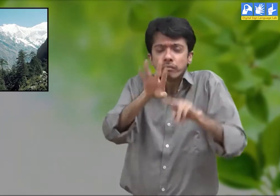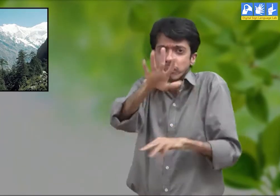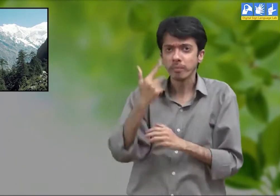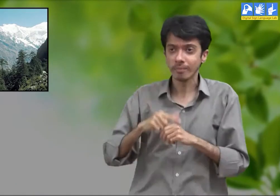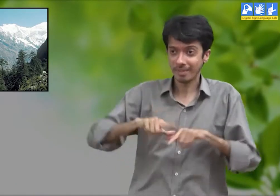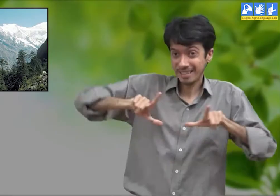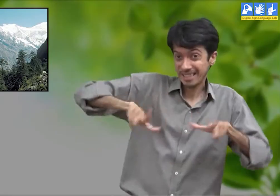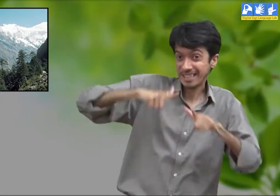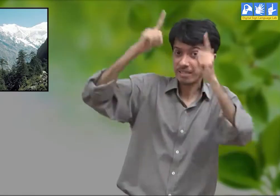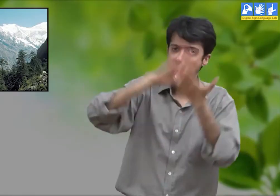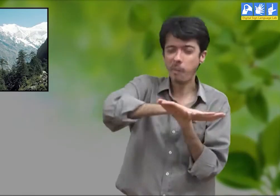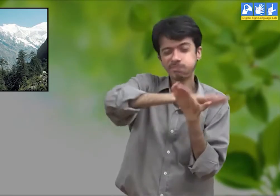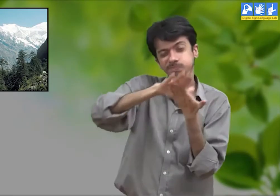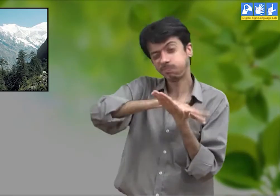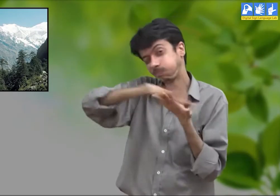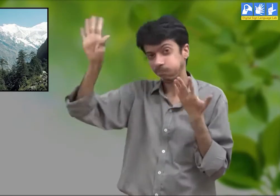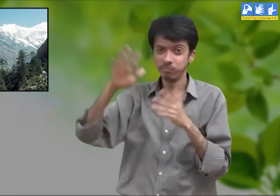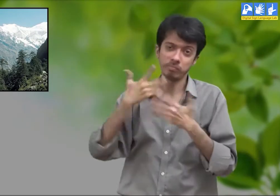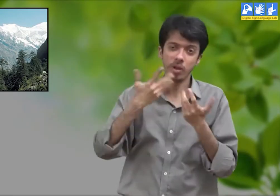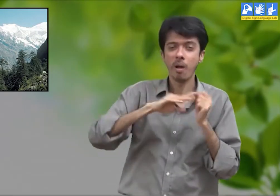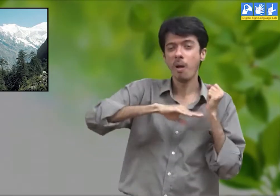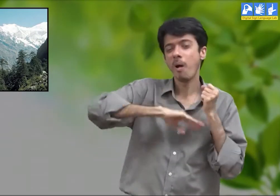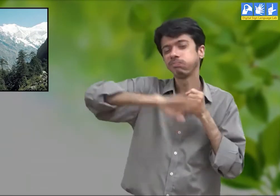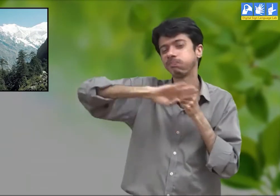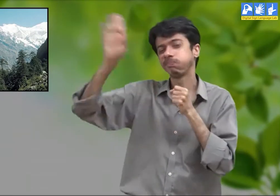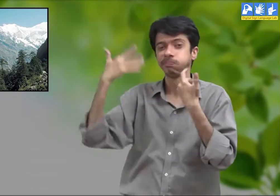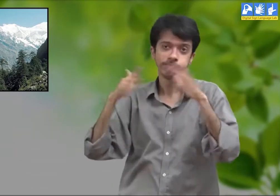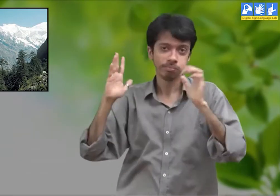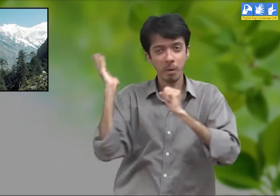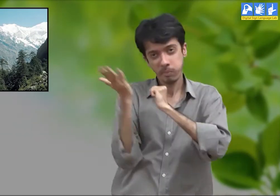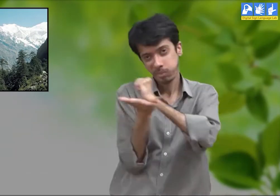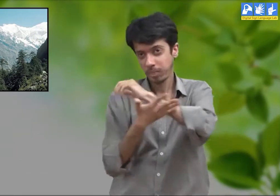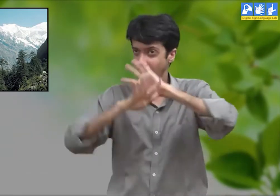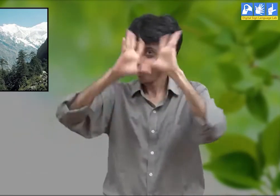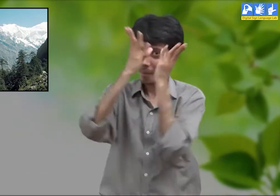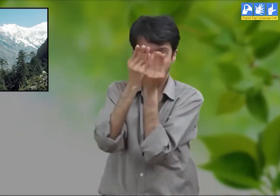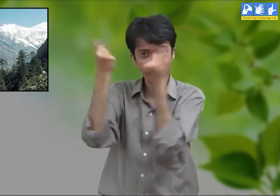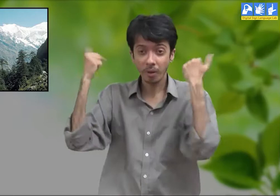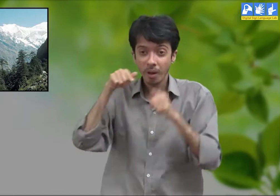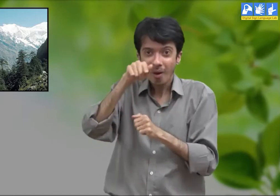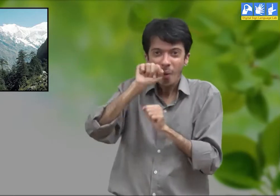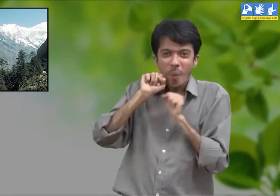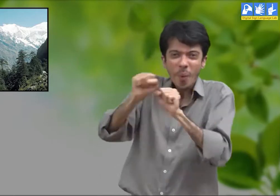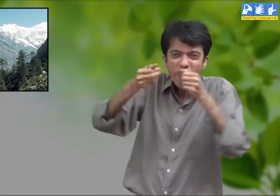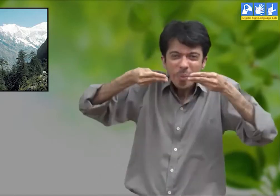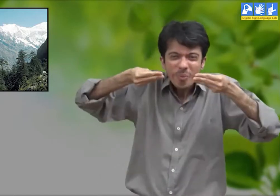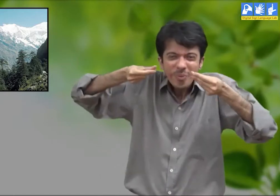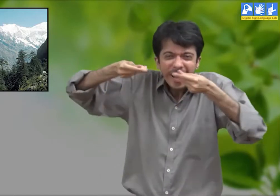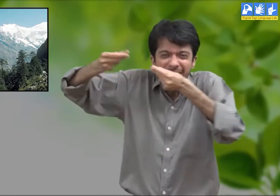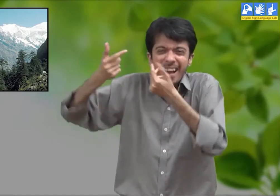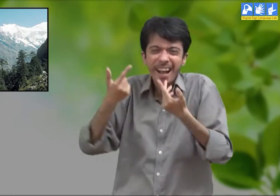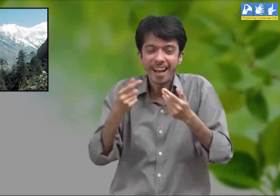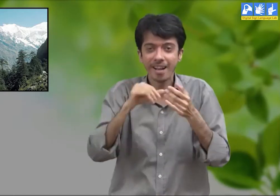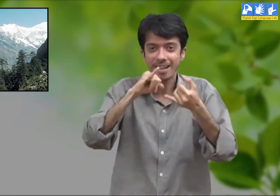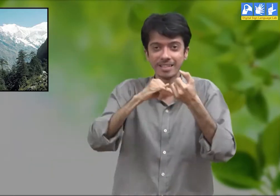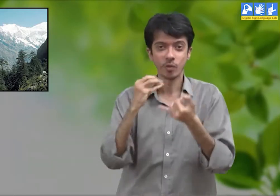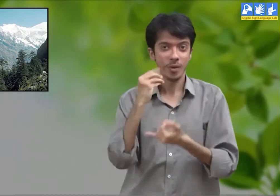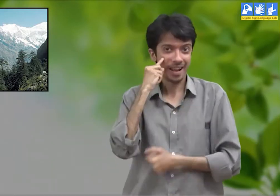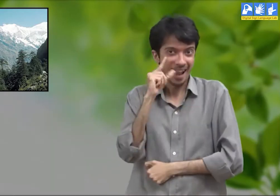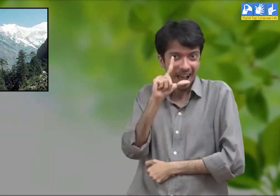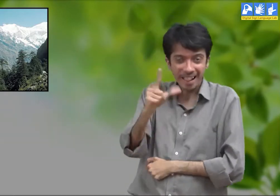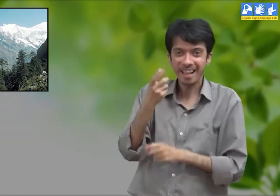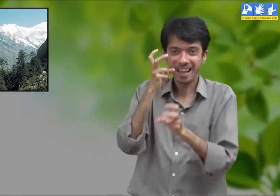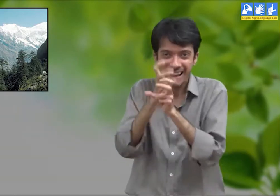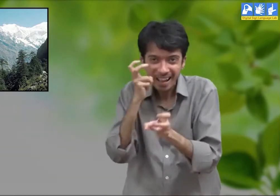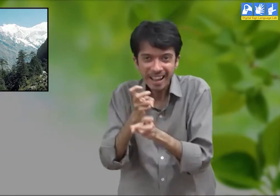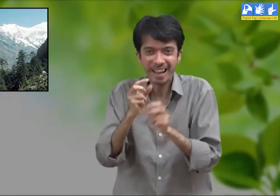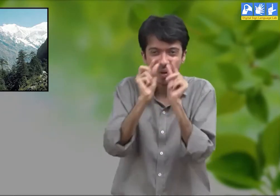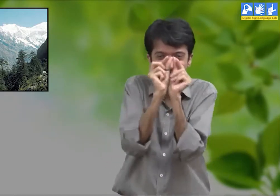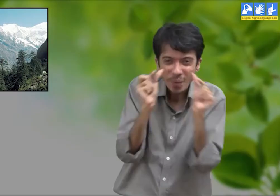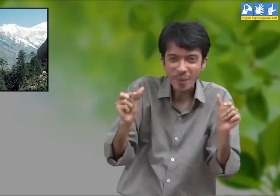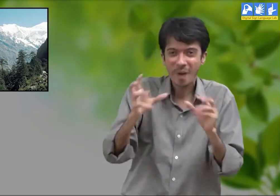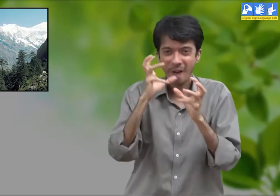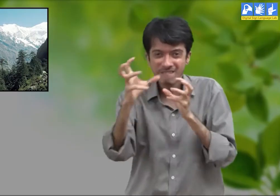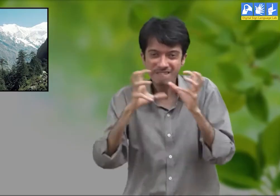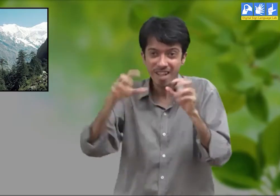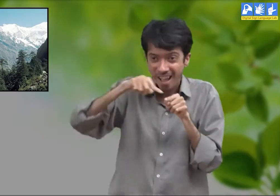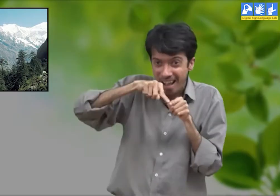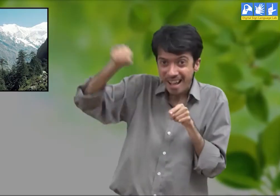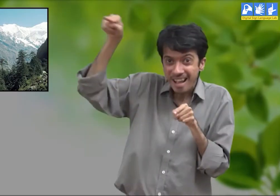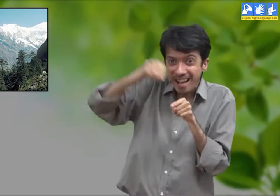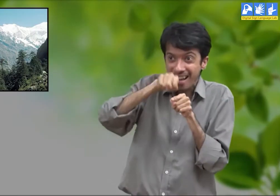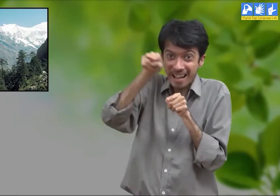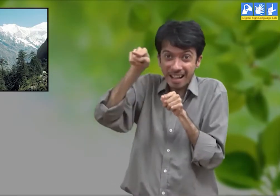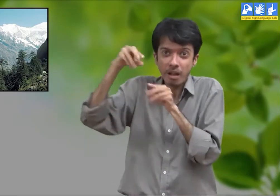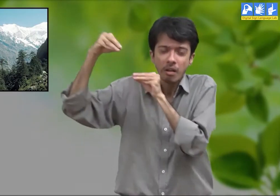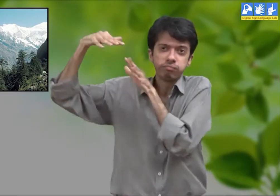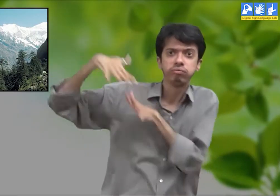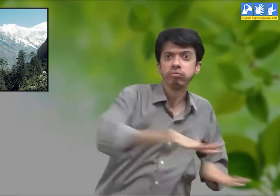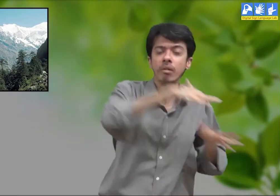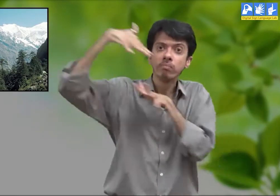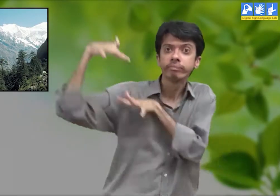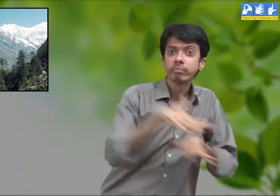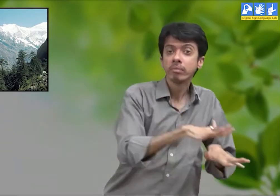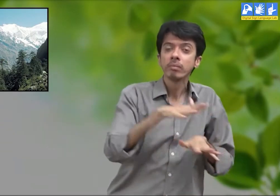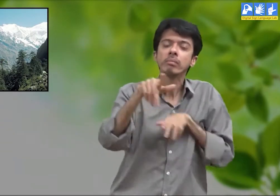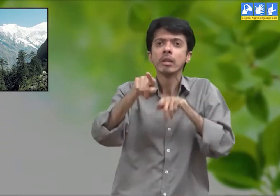If those trees were totally removed from the valley then that will cause soil erosion.